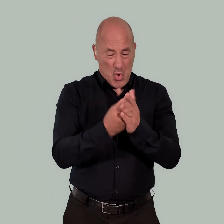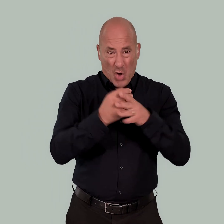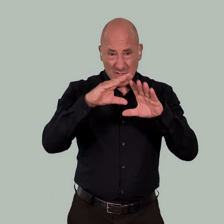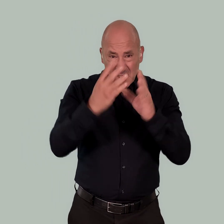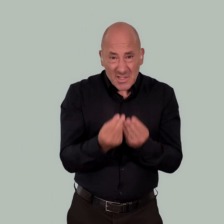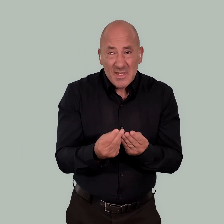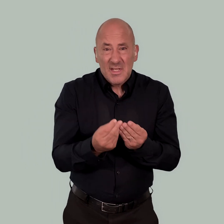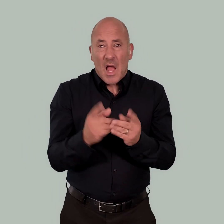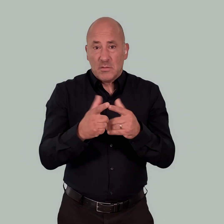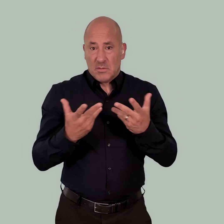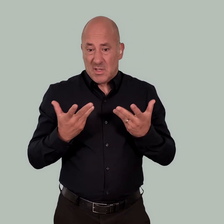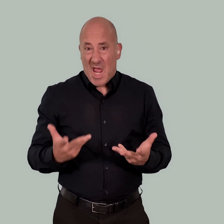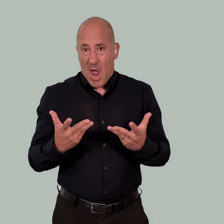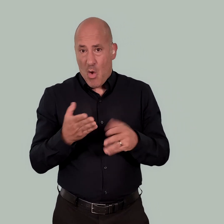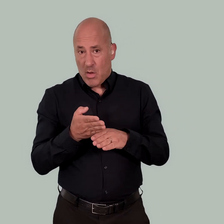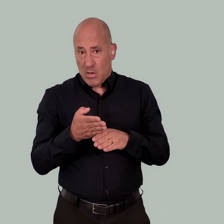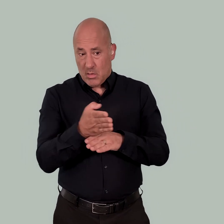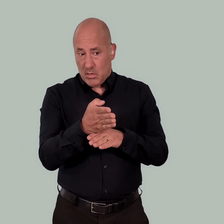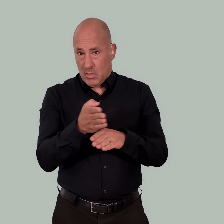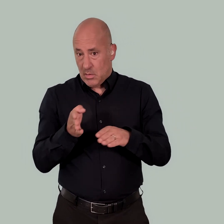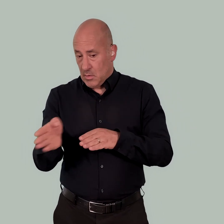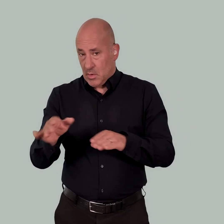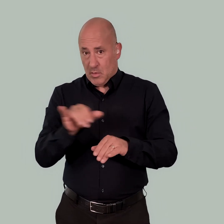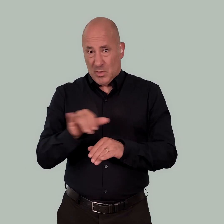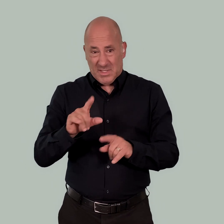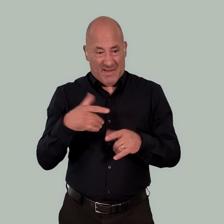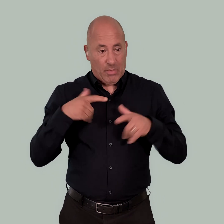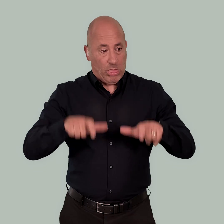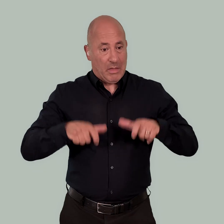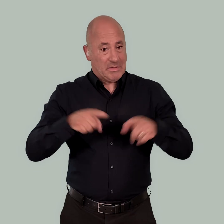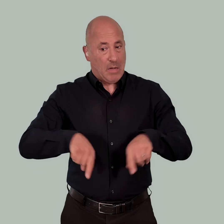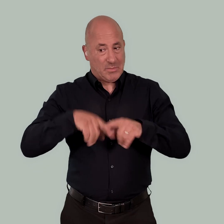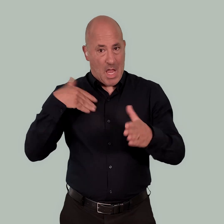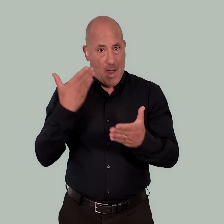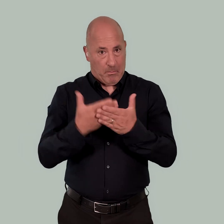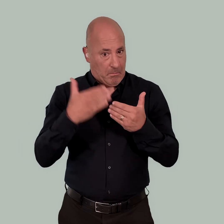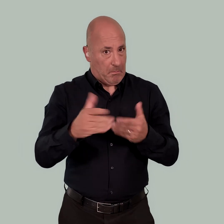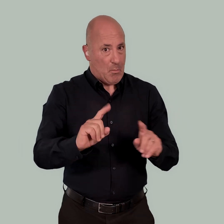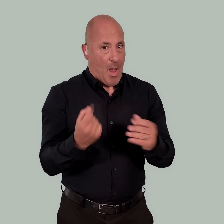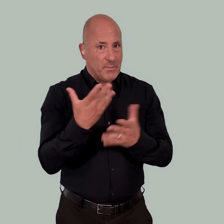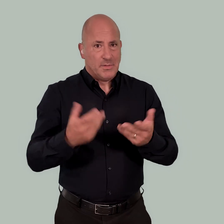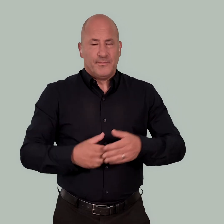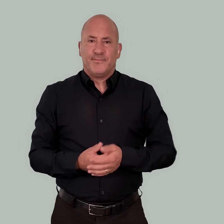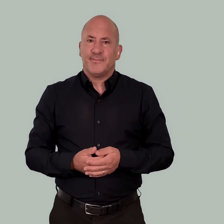what all of this costs and where current trends lead if nothing changes.